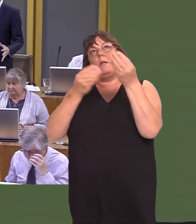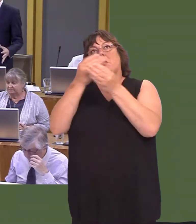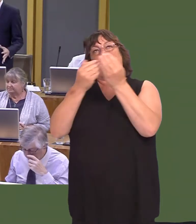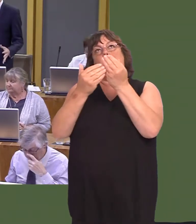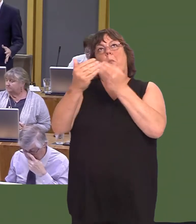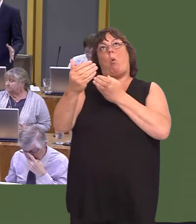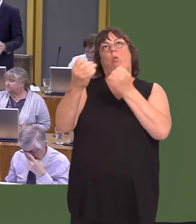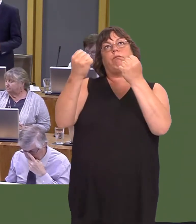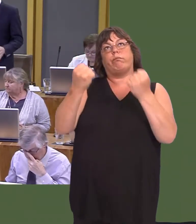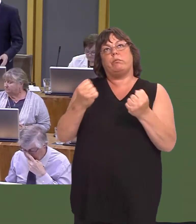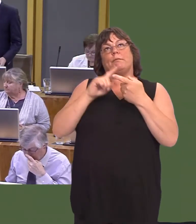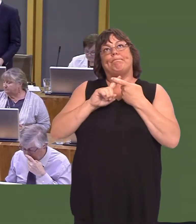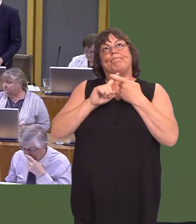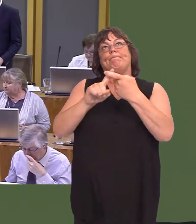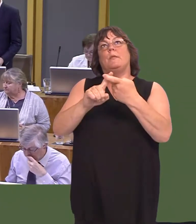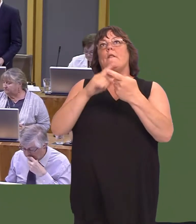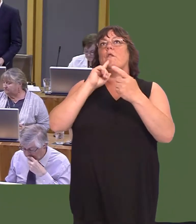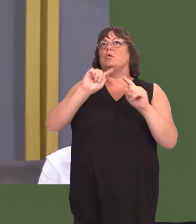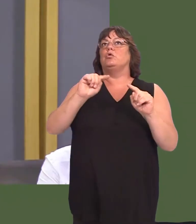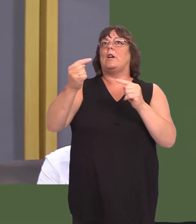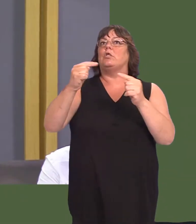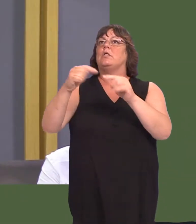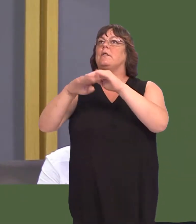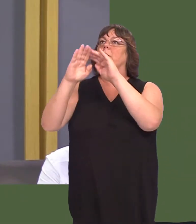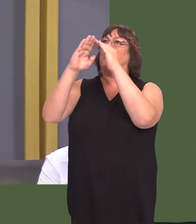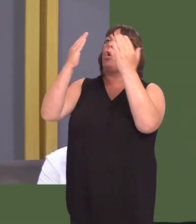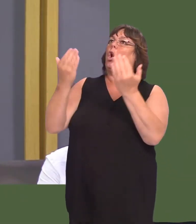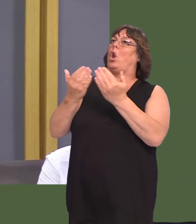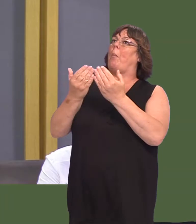resilient to the challenges being unleashed by global forces.